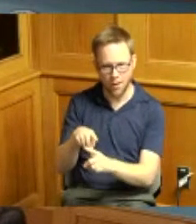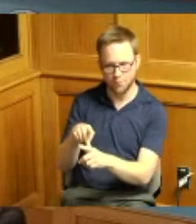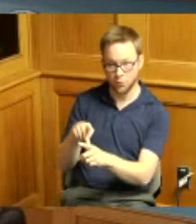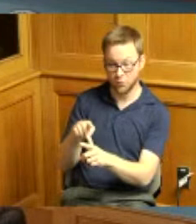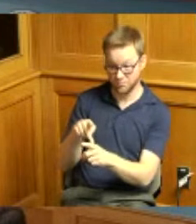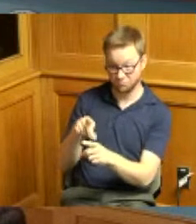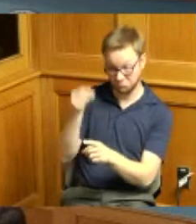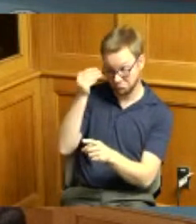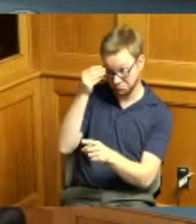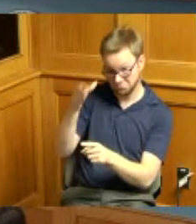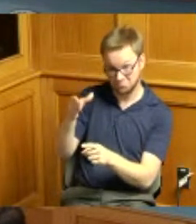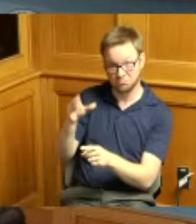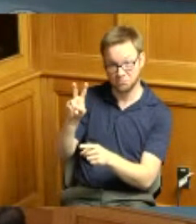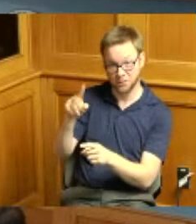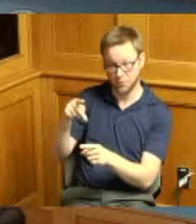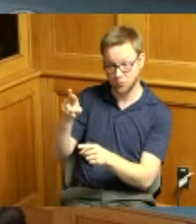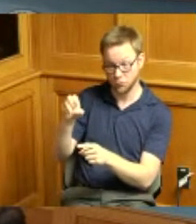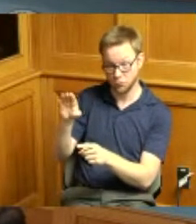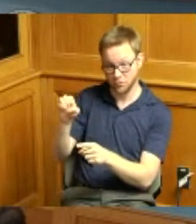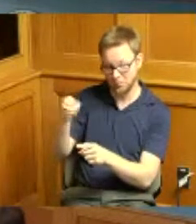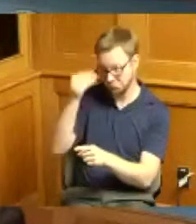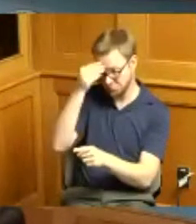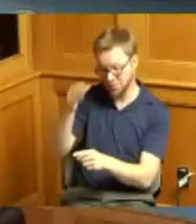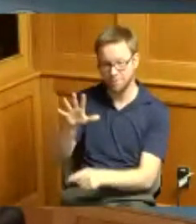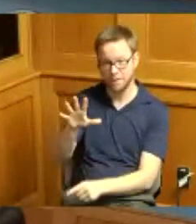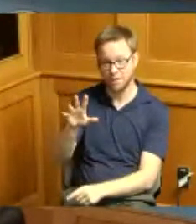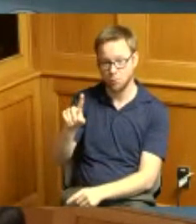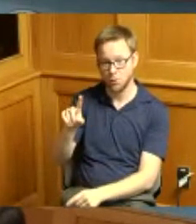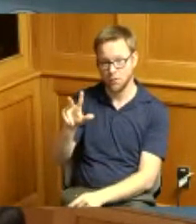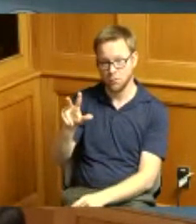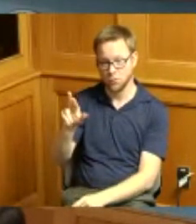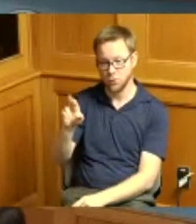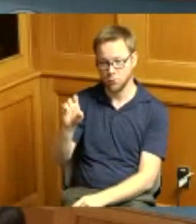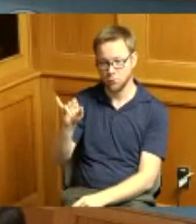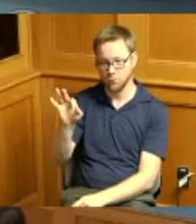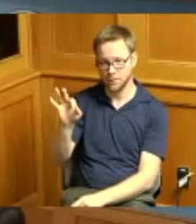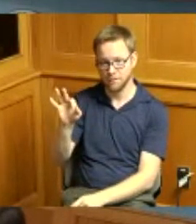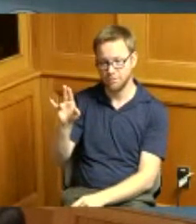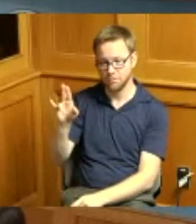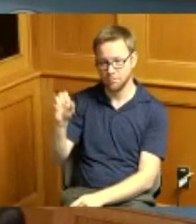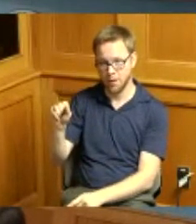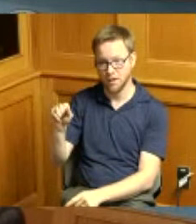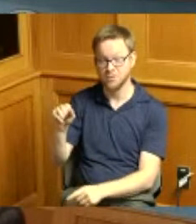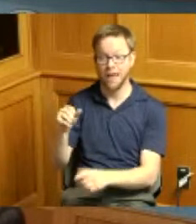know that the 513 relief bus on Tuesday afternoon was delivered to our facility